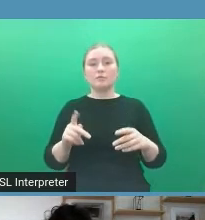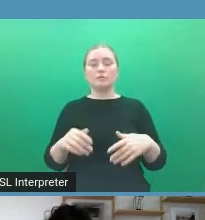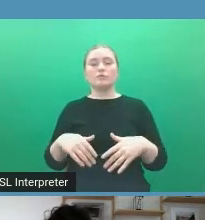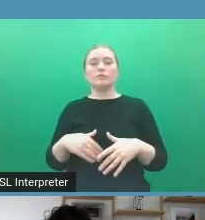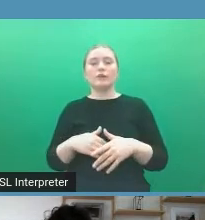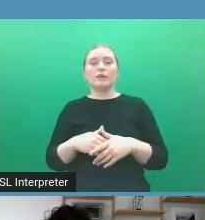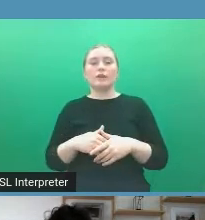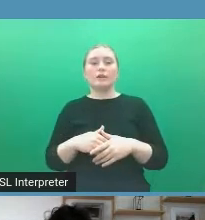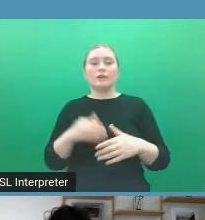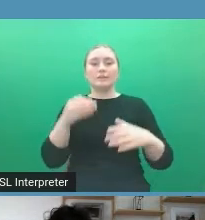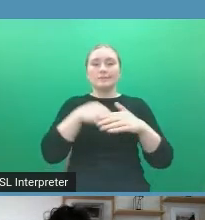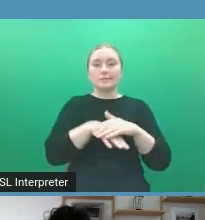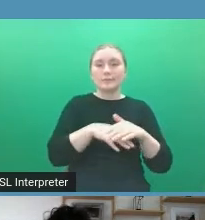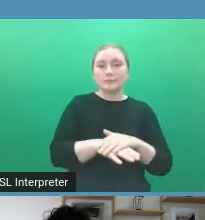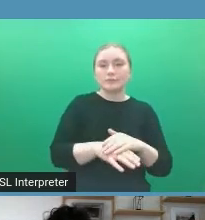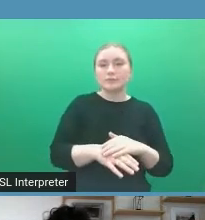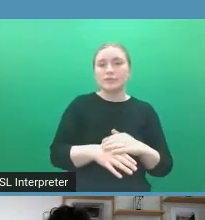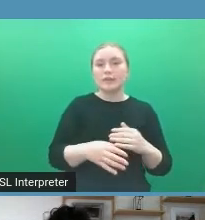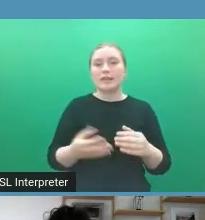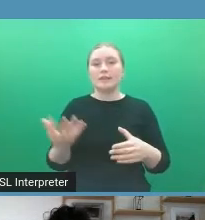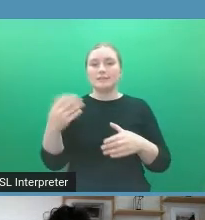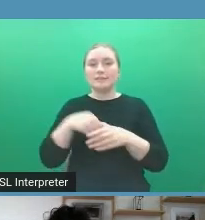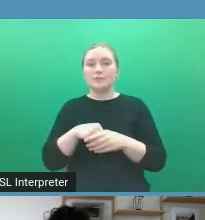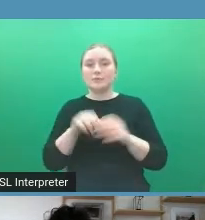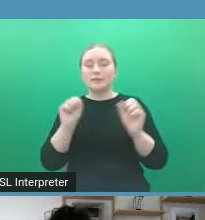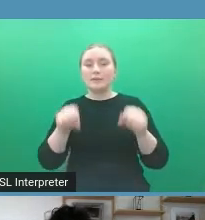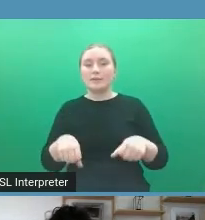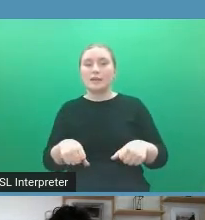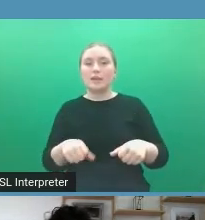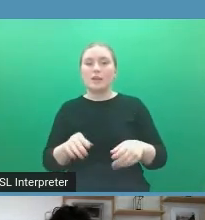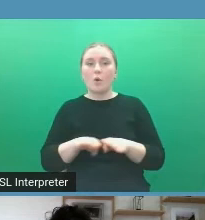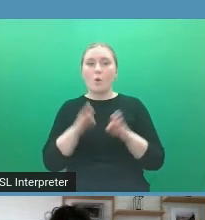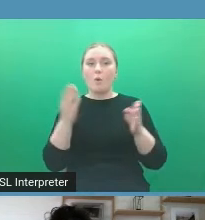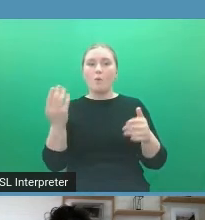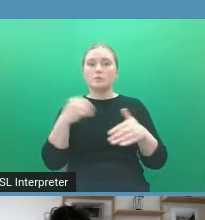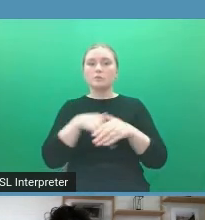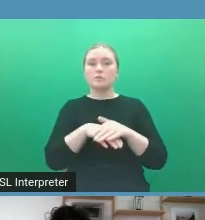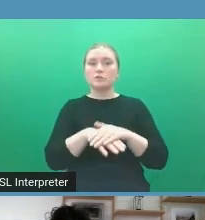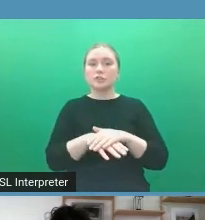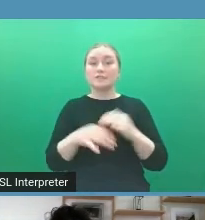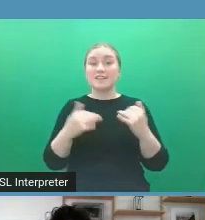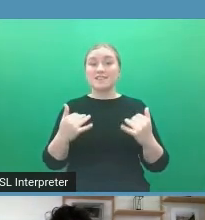change over time then certainly open access is kind of having its moment right now. And you